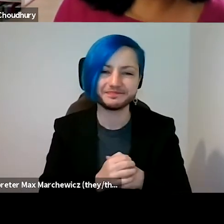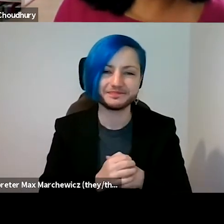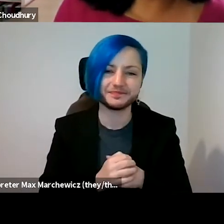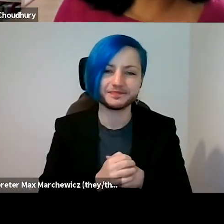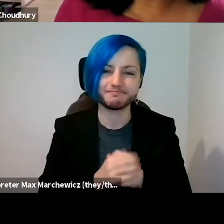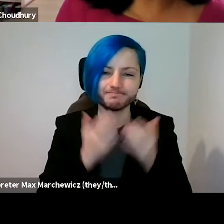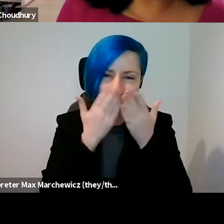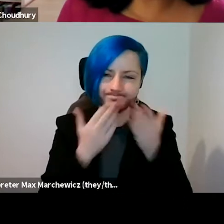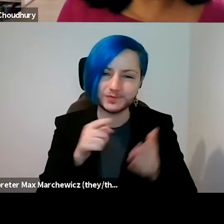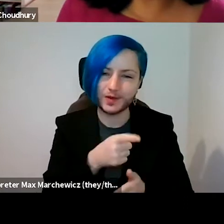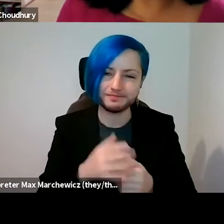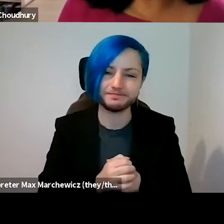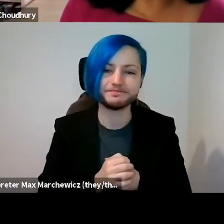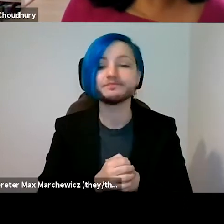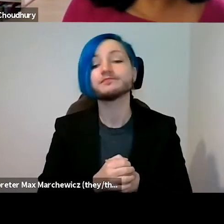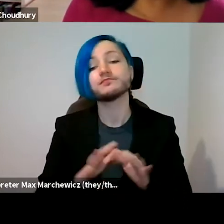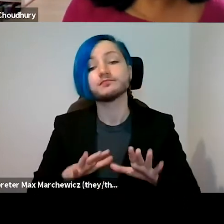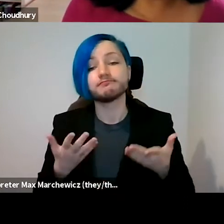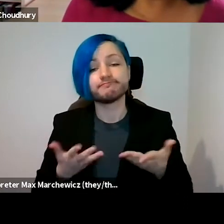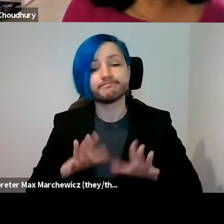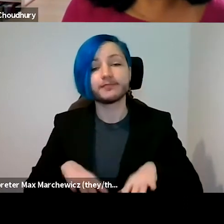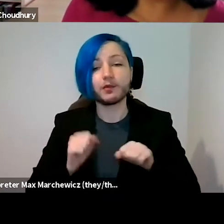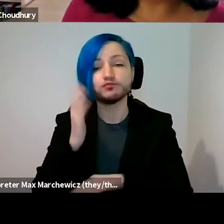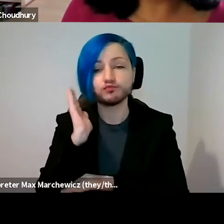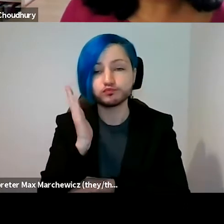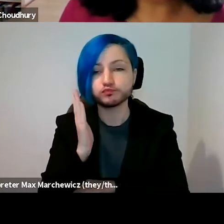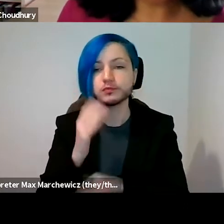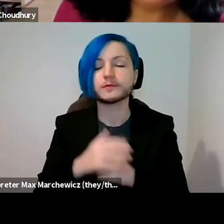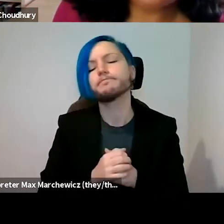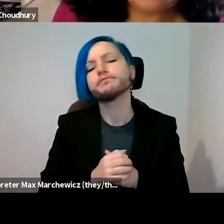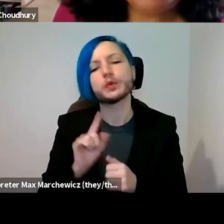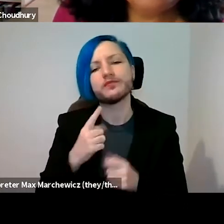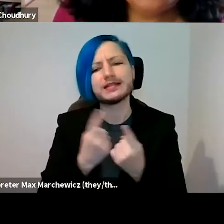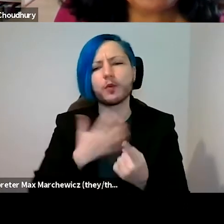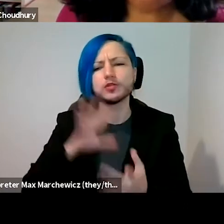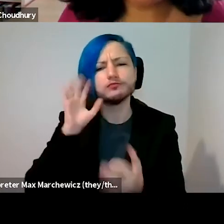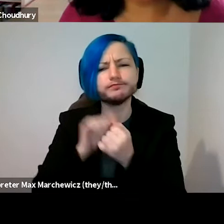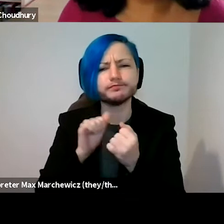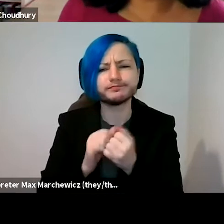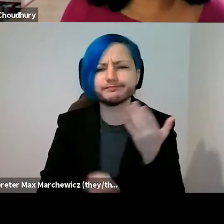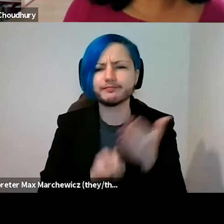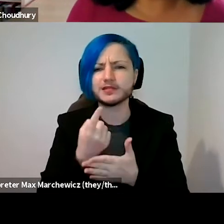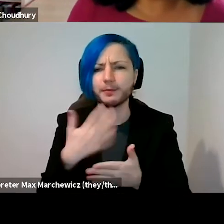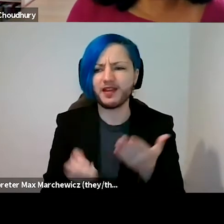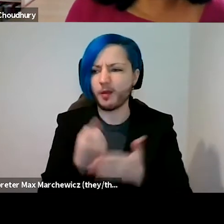So I will begin my talk by recalling a small incident that happened over a year ago.